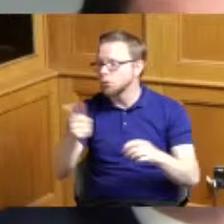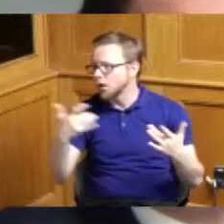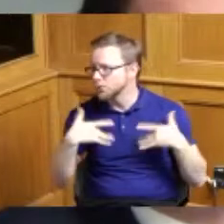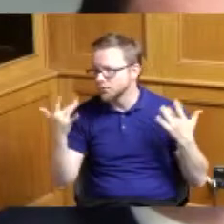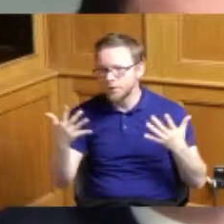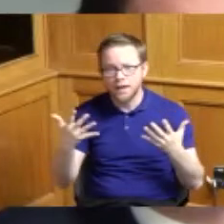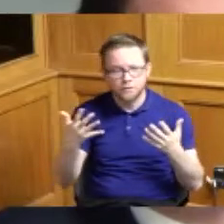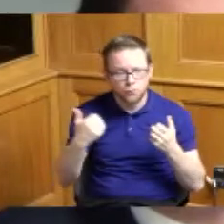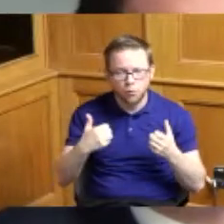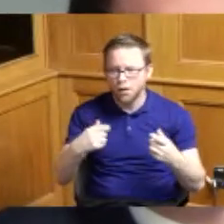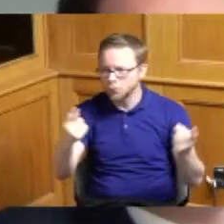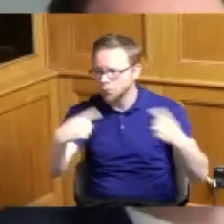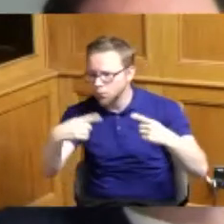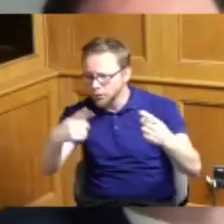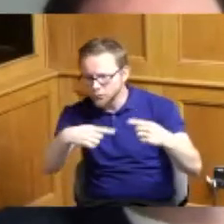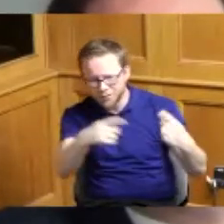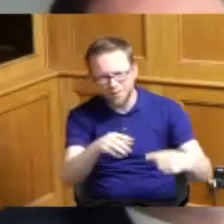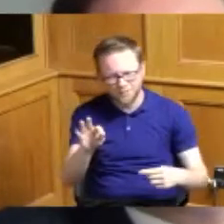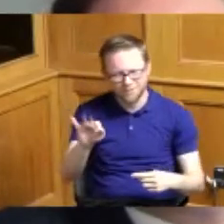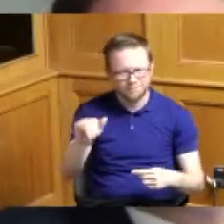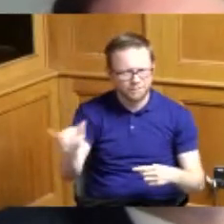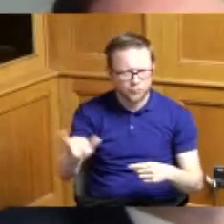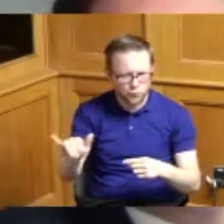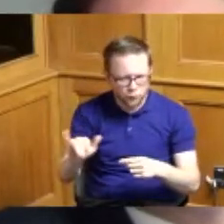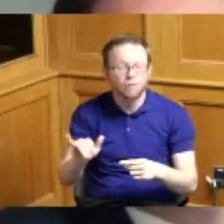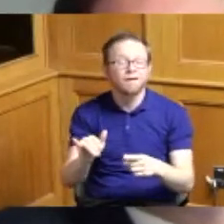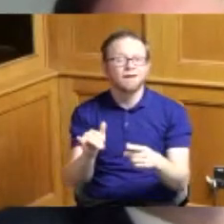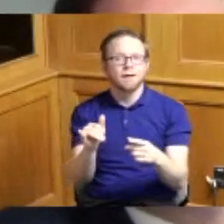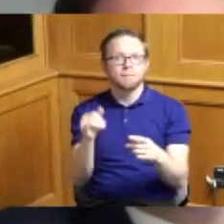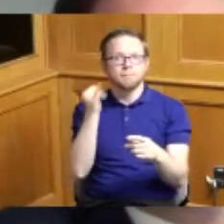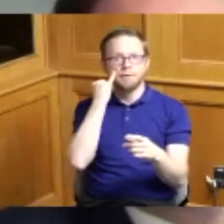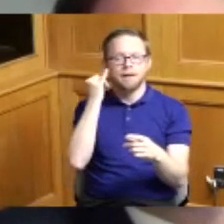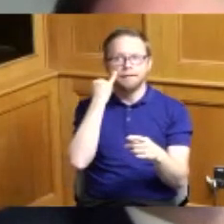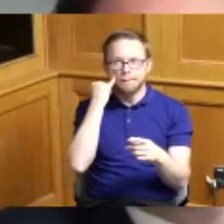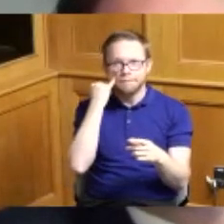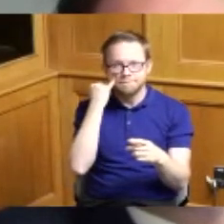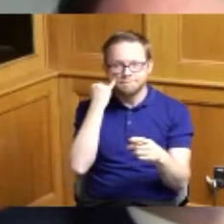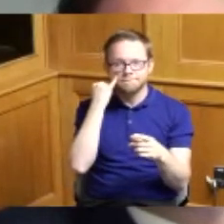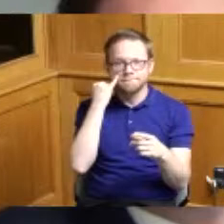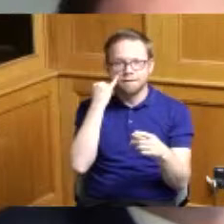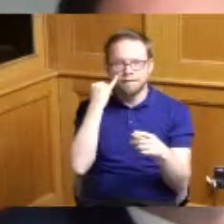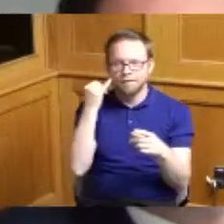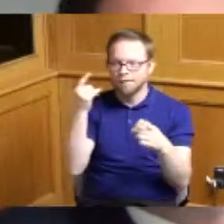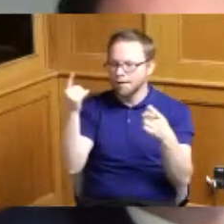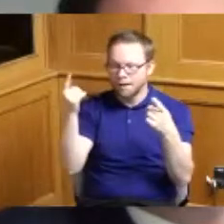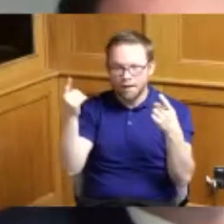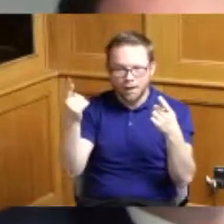as FIFA et cetera but if there are things that are that are outside of that context that that's